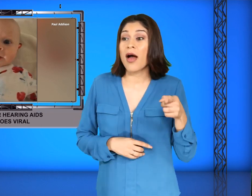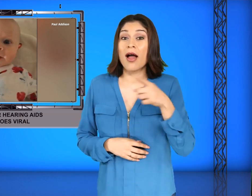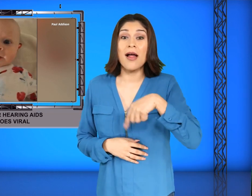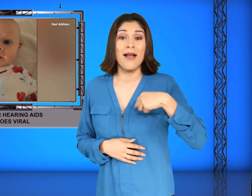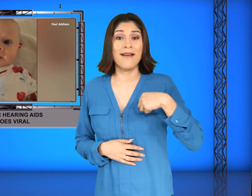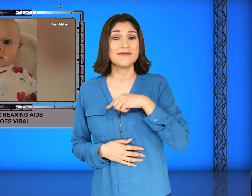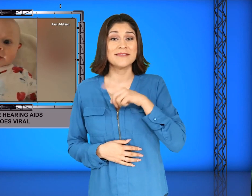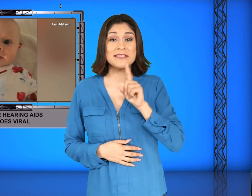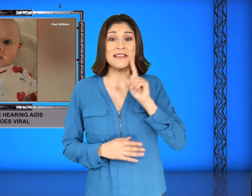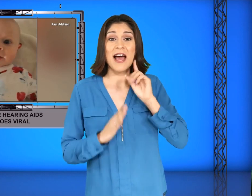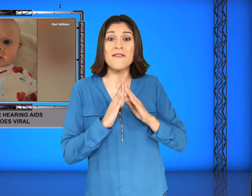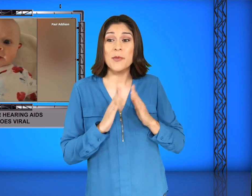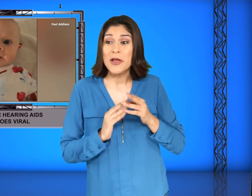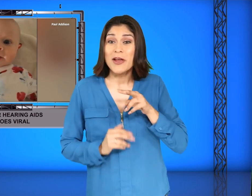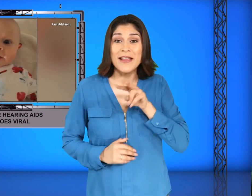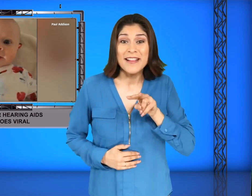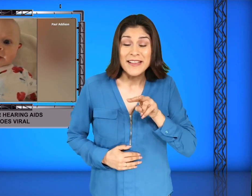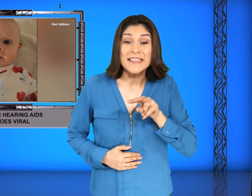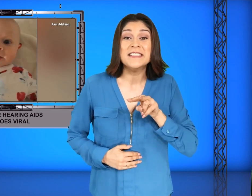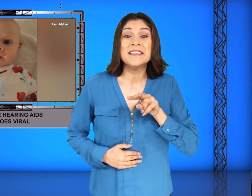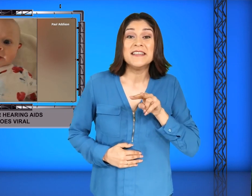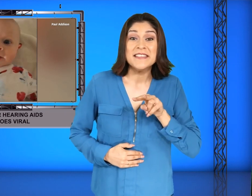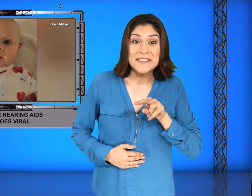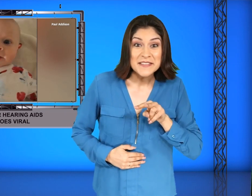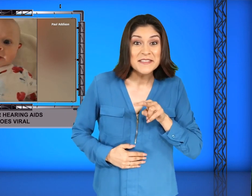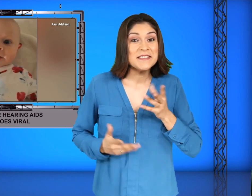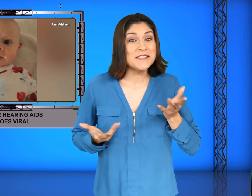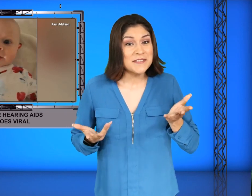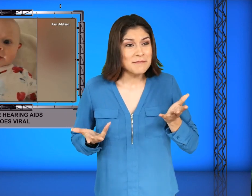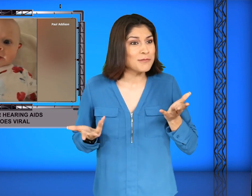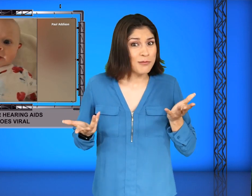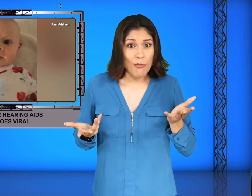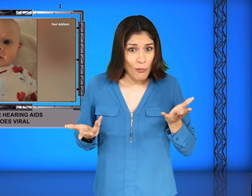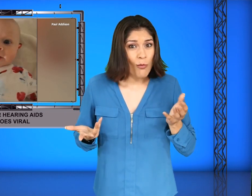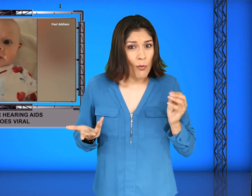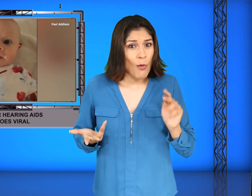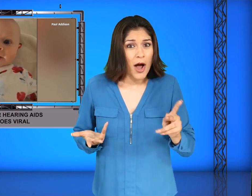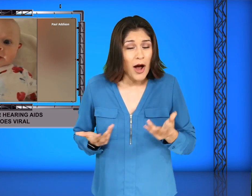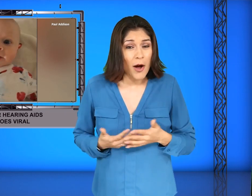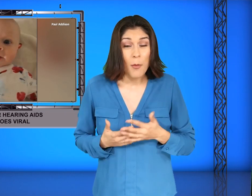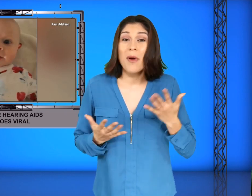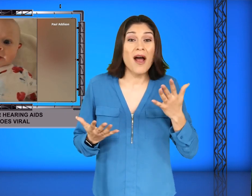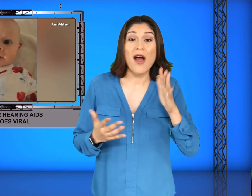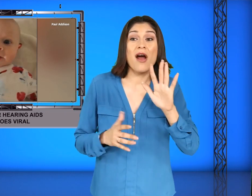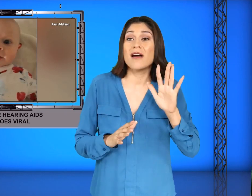But the response in the Deaf community is mostly "So what?"